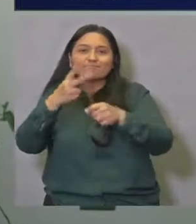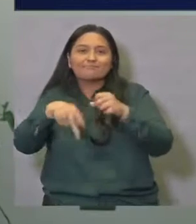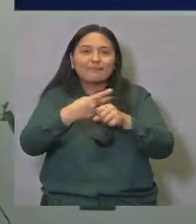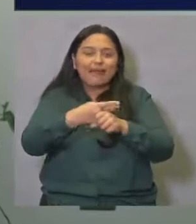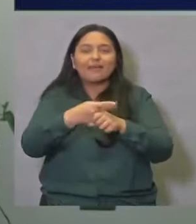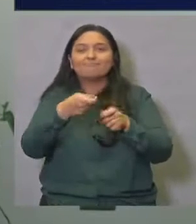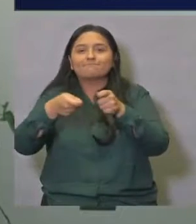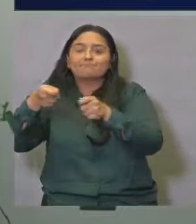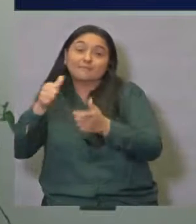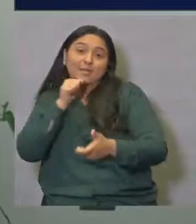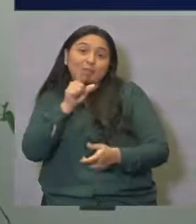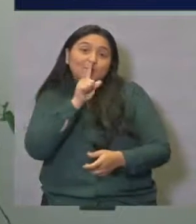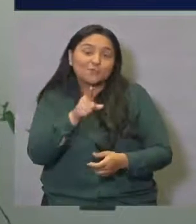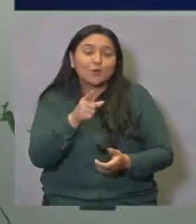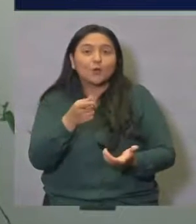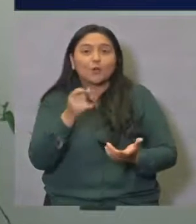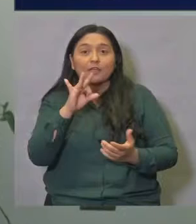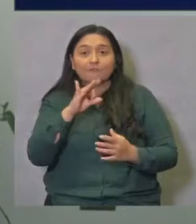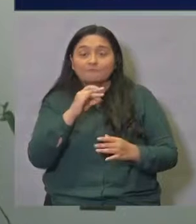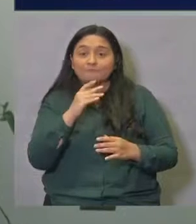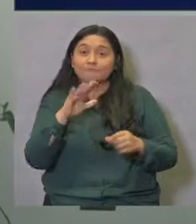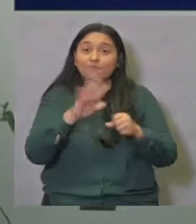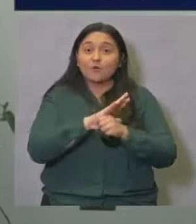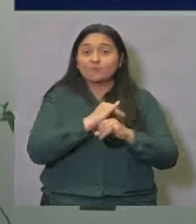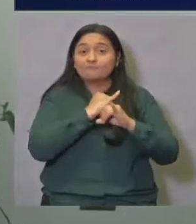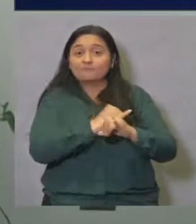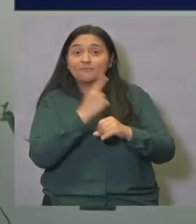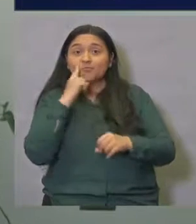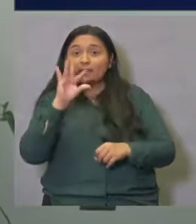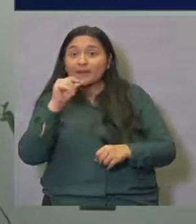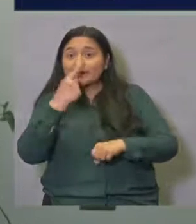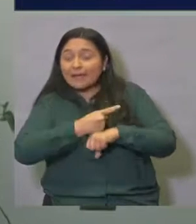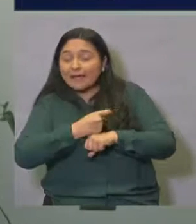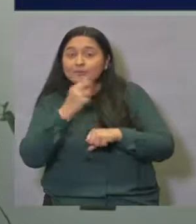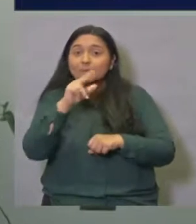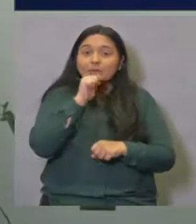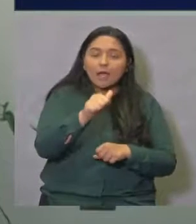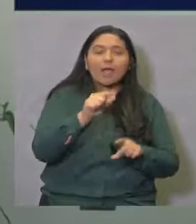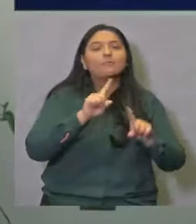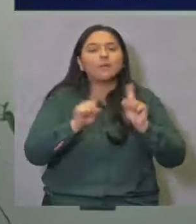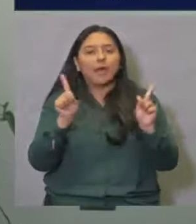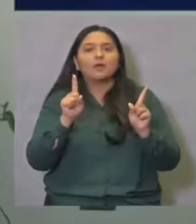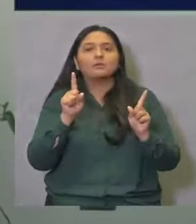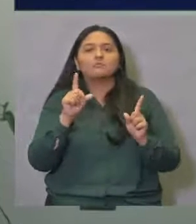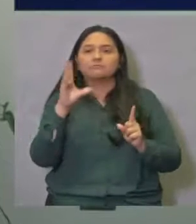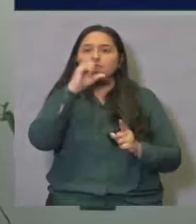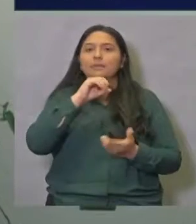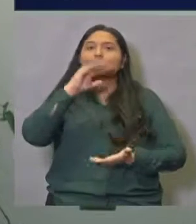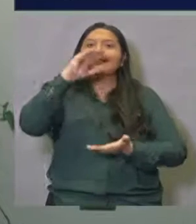HOW IT'S GOING TO HOLD UP, BUT THAT, TOO, MEANS THERE ARE LESS